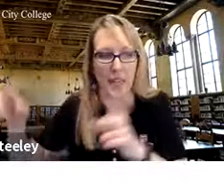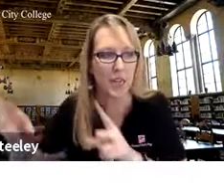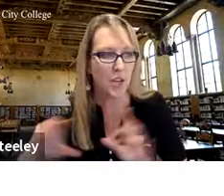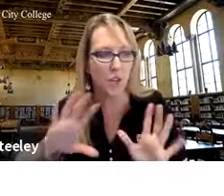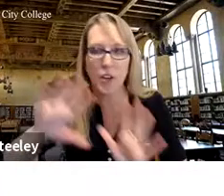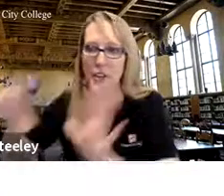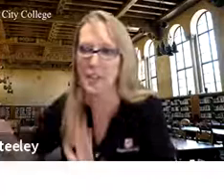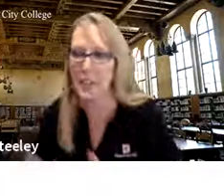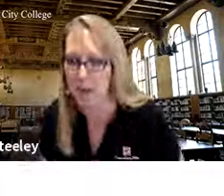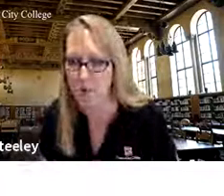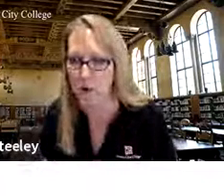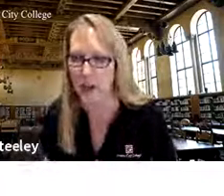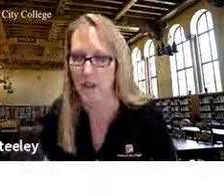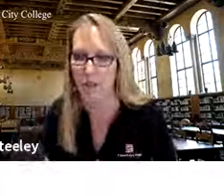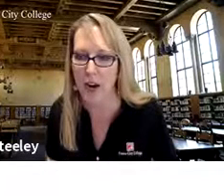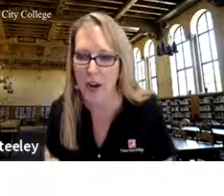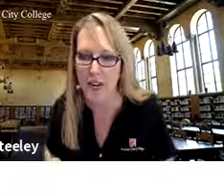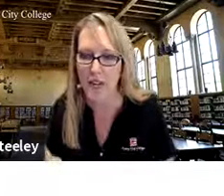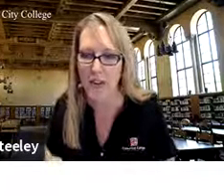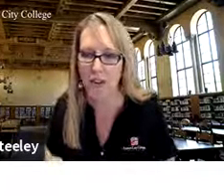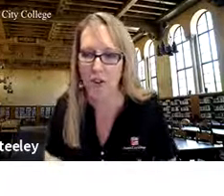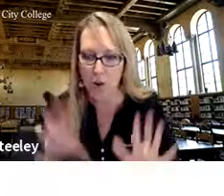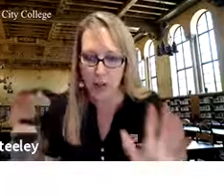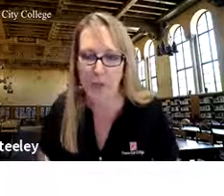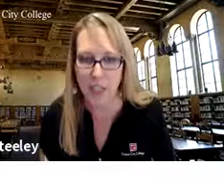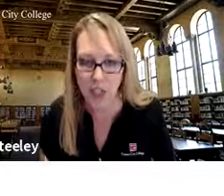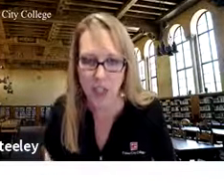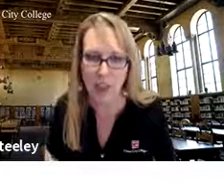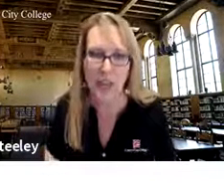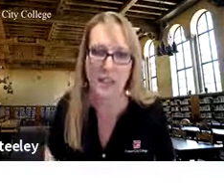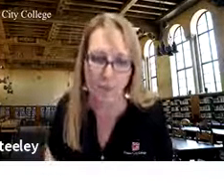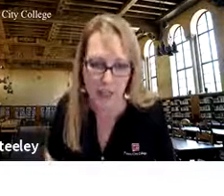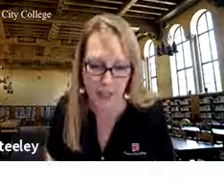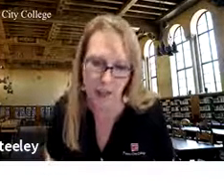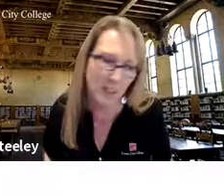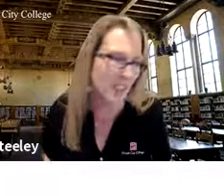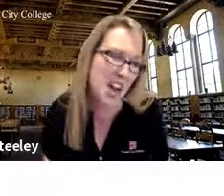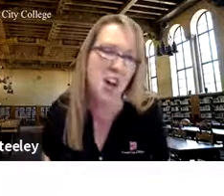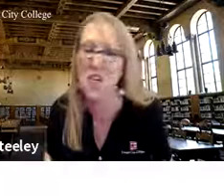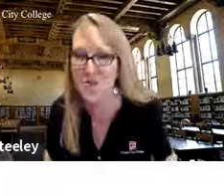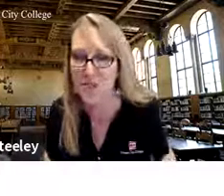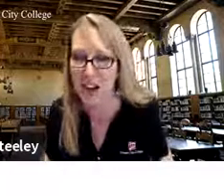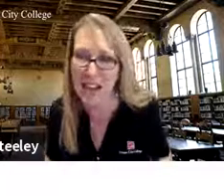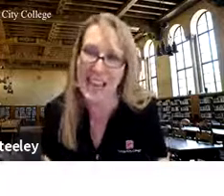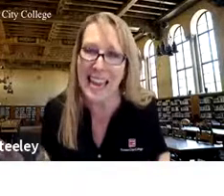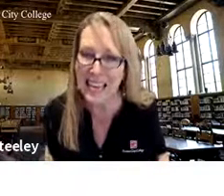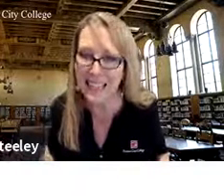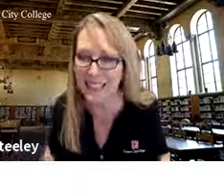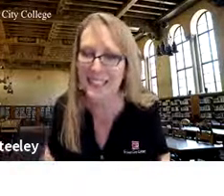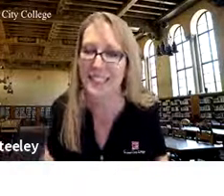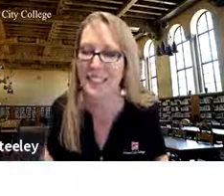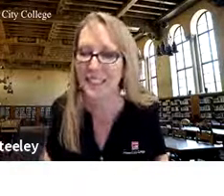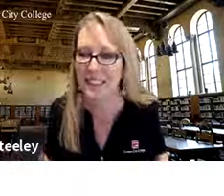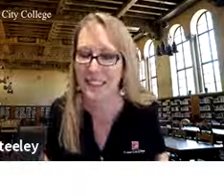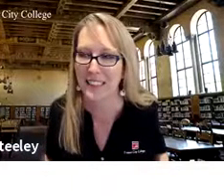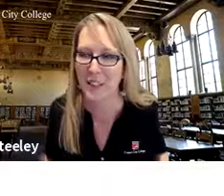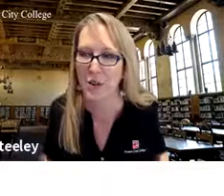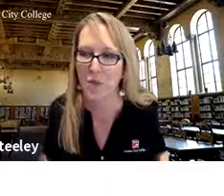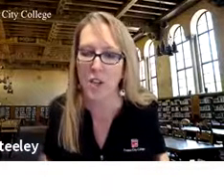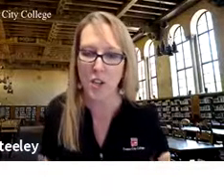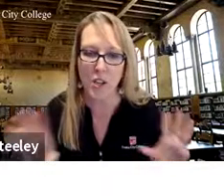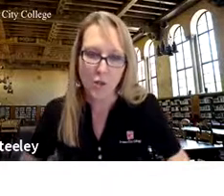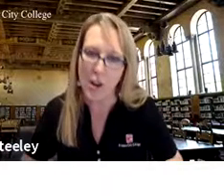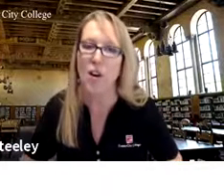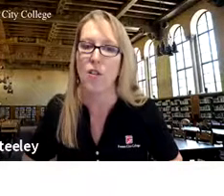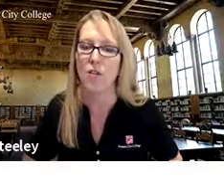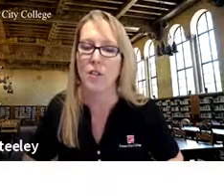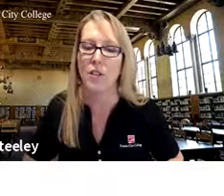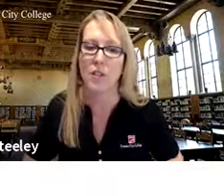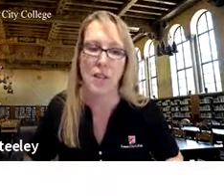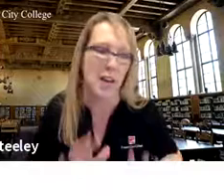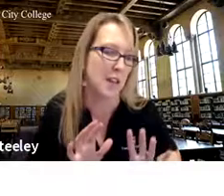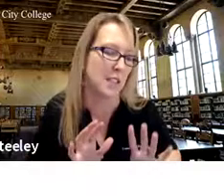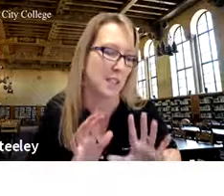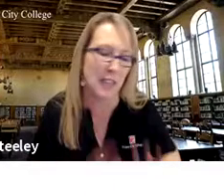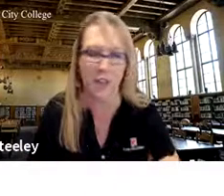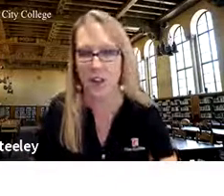taken you to get to that point, right? You're going to be teaching online this semester. No, I can't. But you know, as lifelong